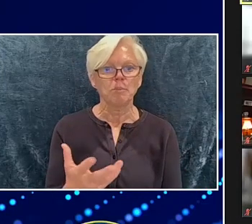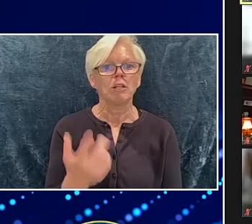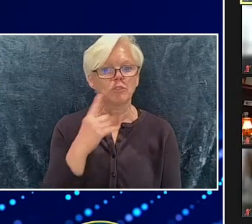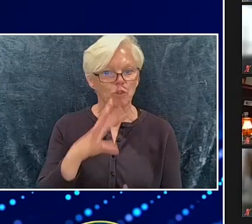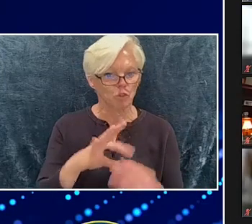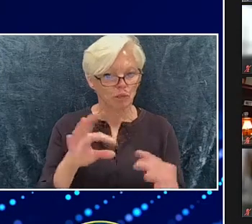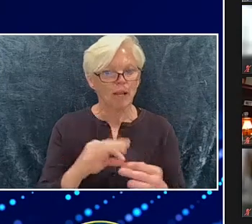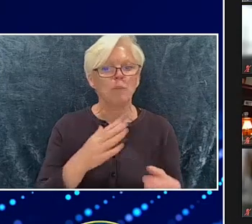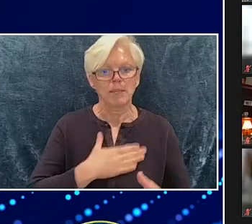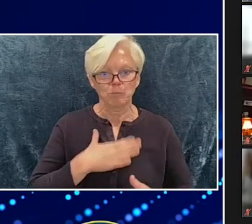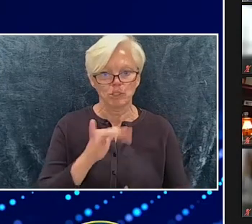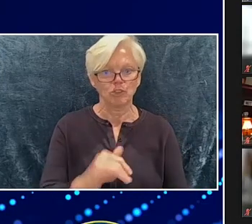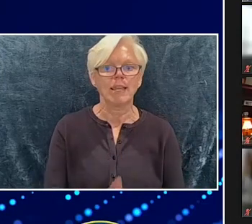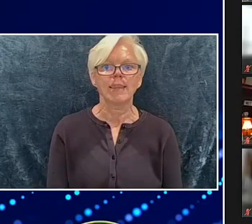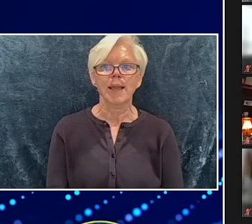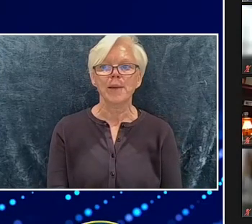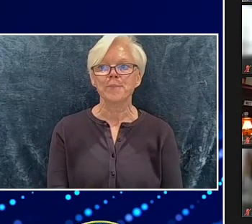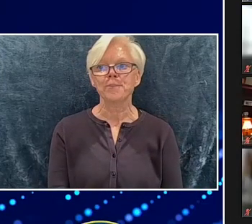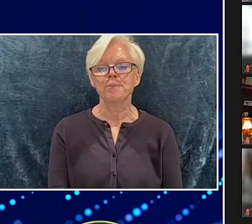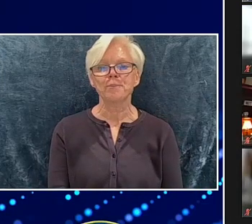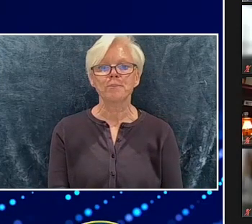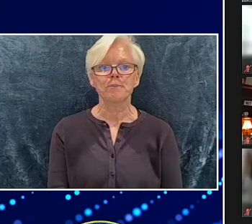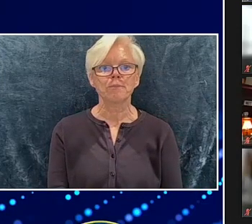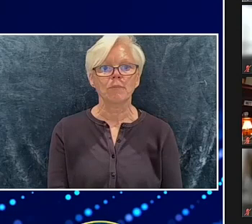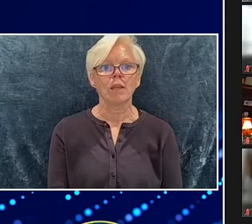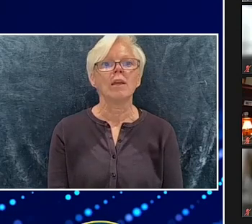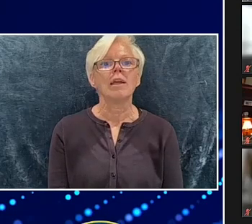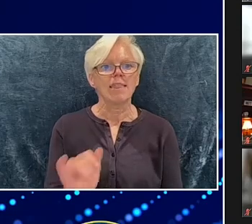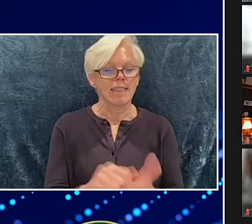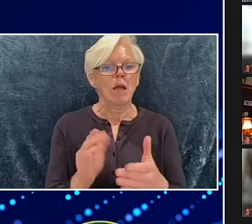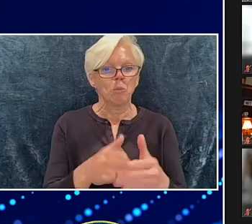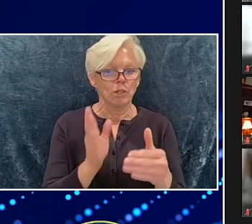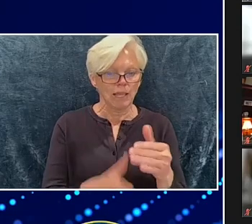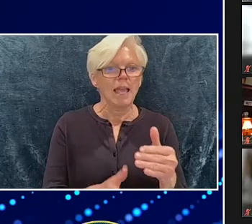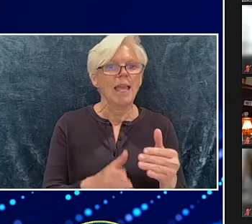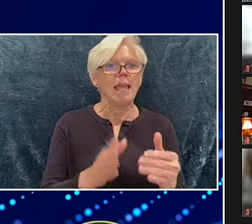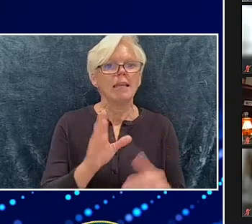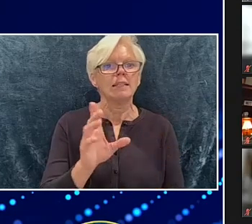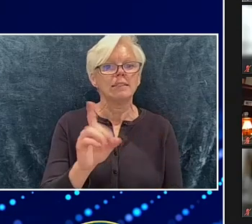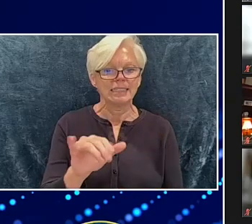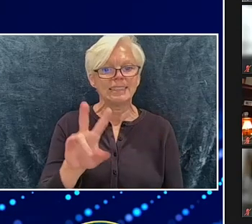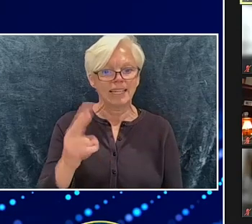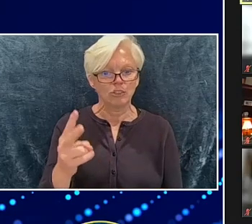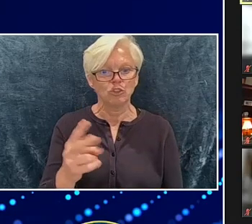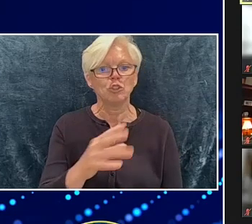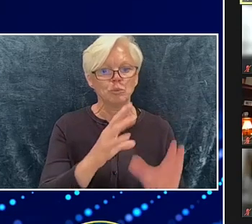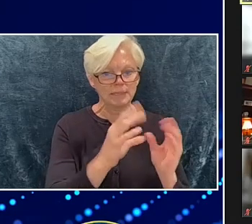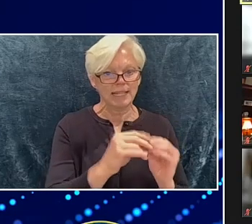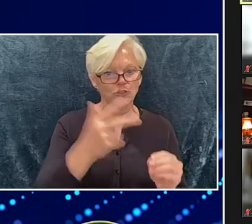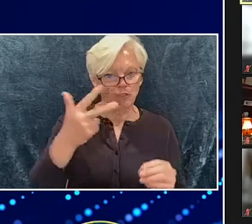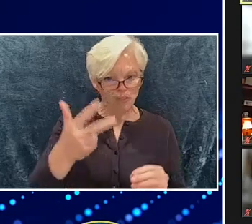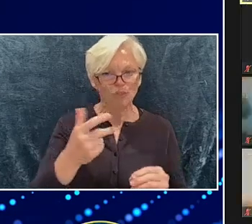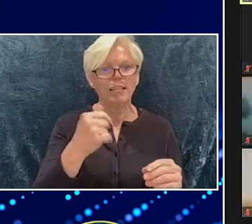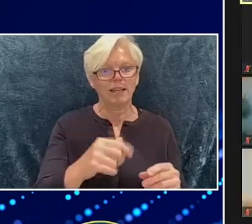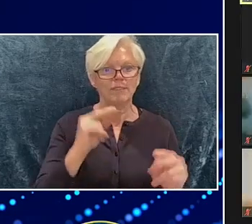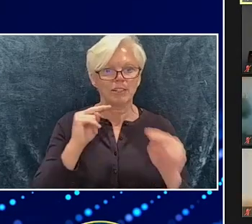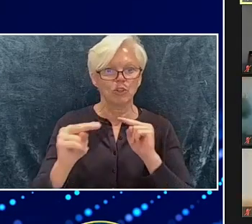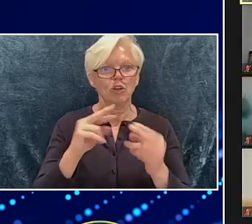Thank you. Alright, well, that will conclude day two of session three of this negotiated rulemaking. We will pick up tomorrow and